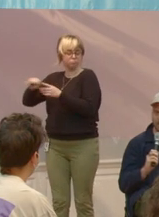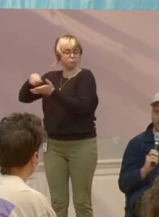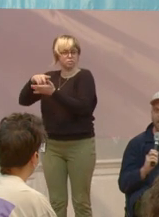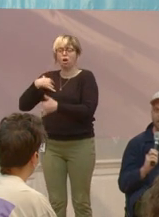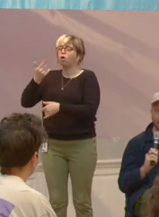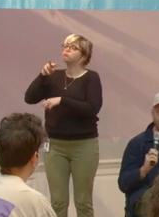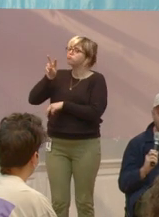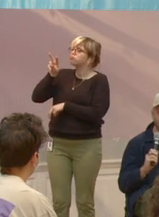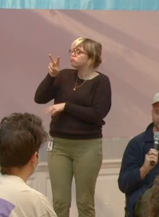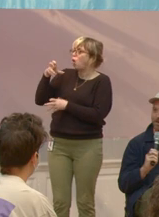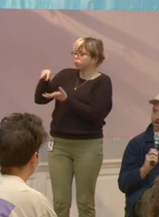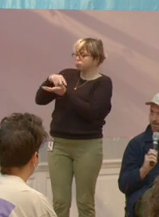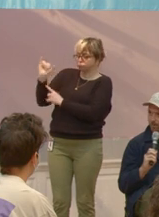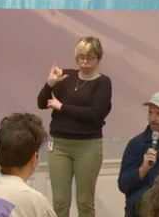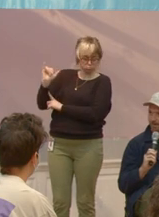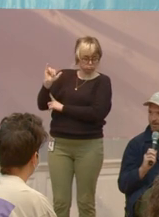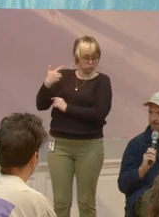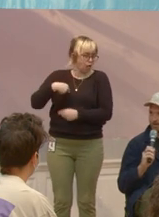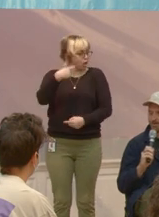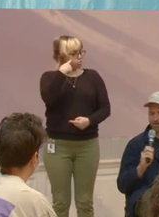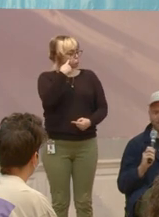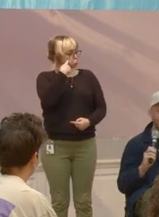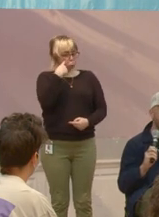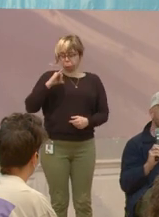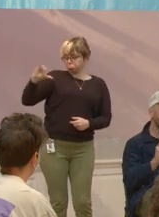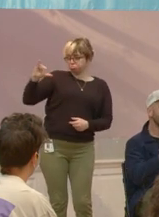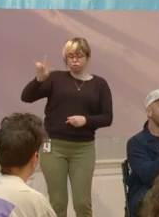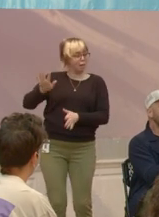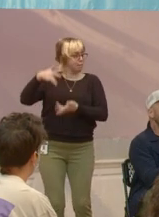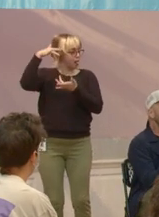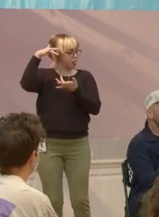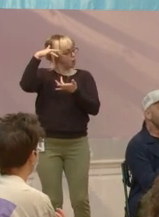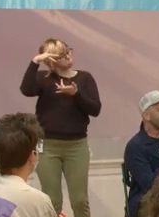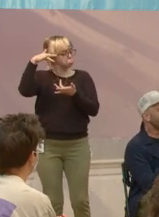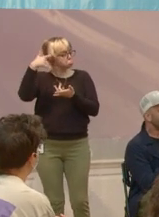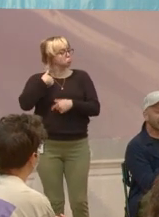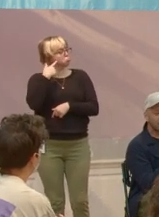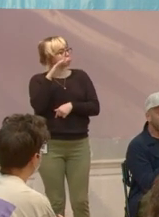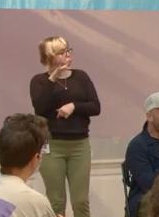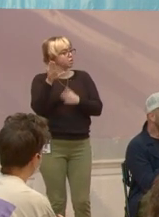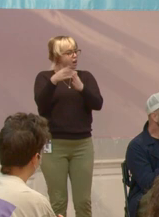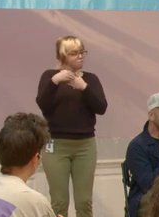to be a dancer when I was when I thought that [?] ballet...body